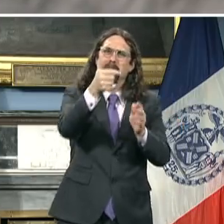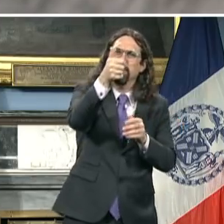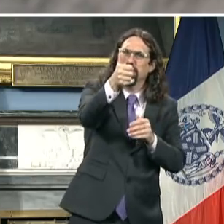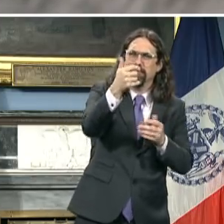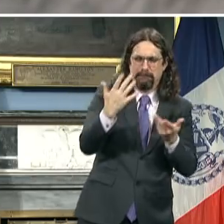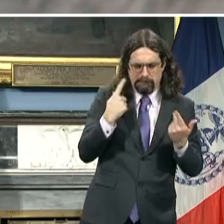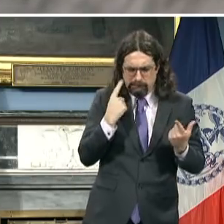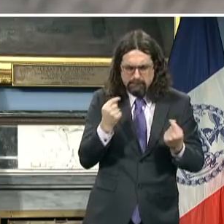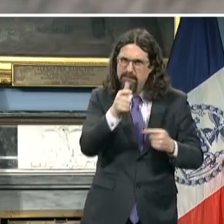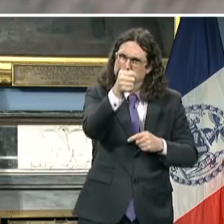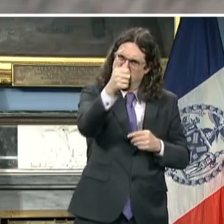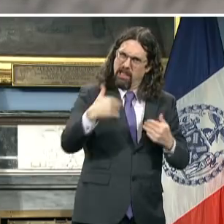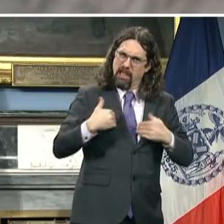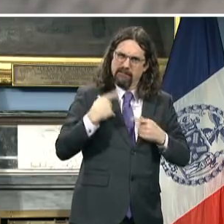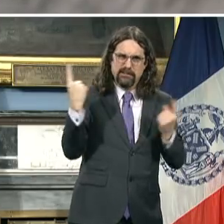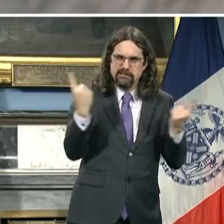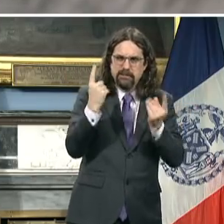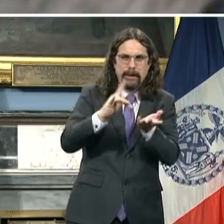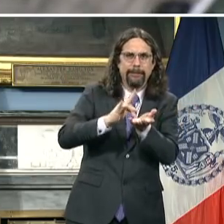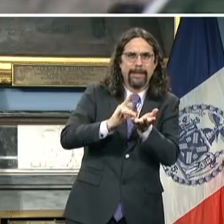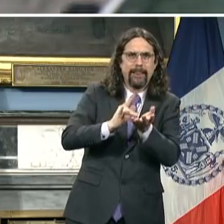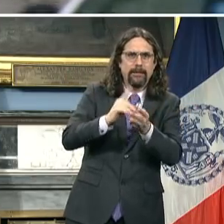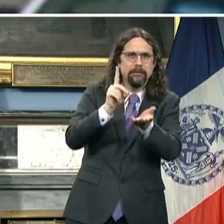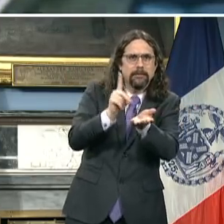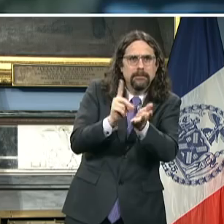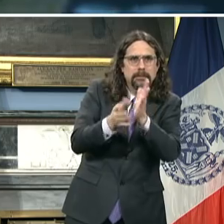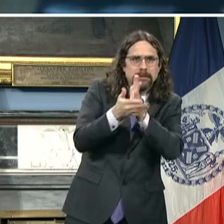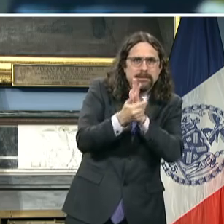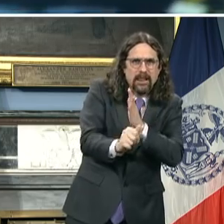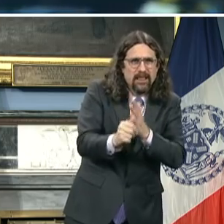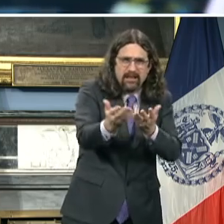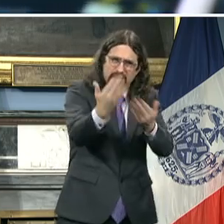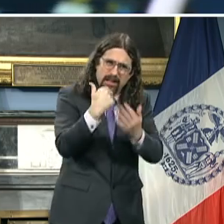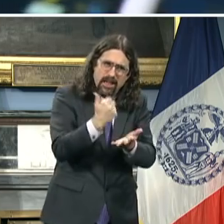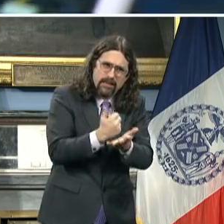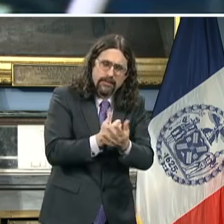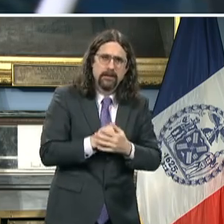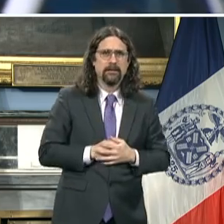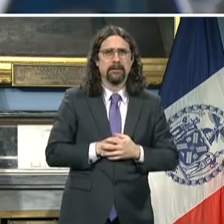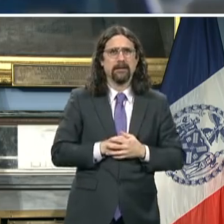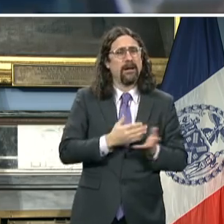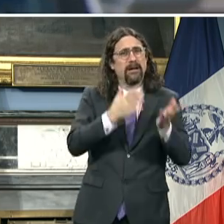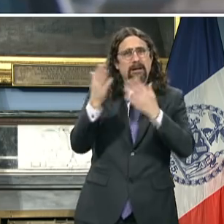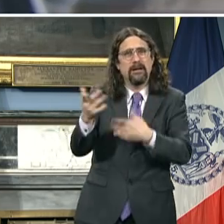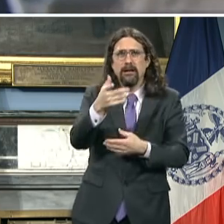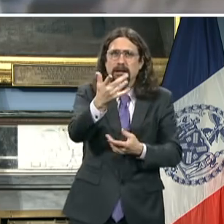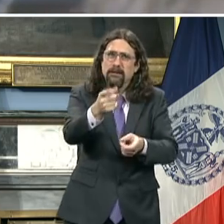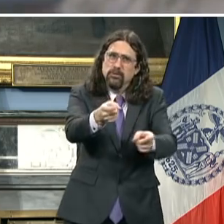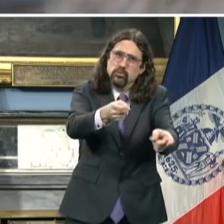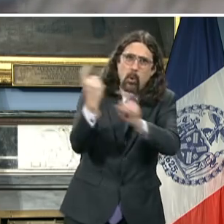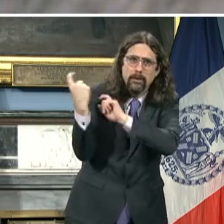ANYTHING YOU CAN DONATE THAT WILL HELP US TO CNTOINEU THIS FIGHT, WE NEED YOU. F IYOU WANT TO